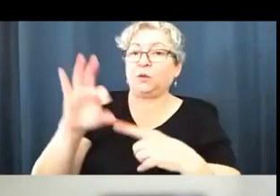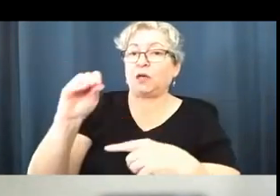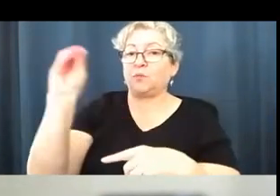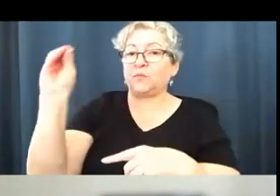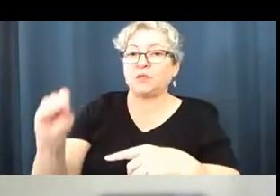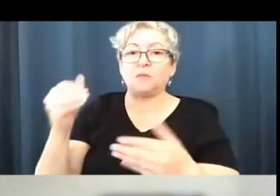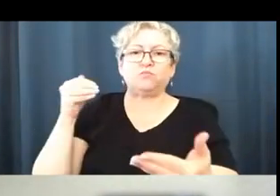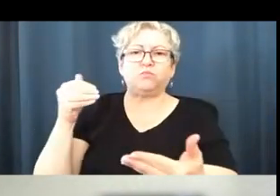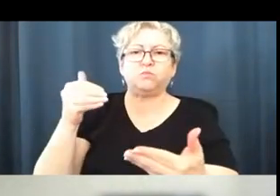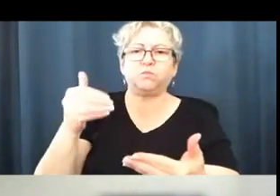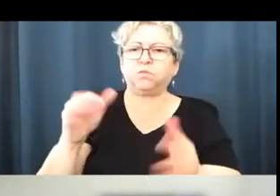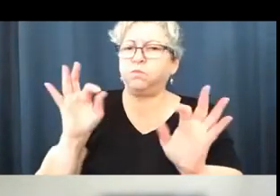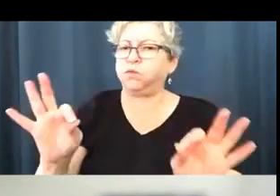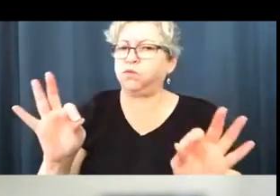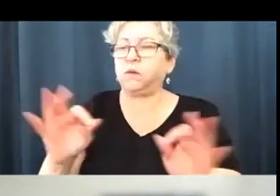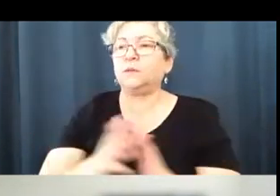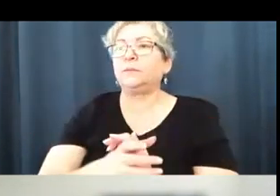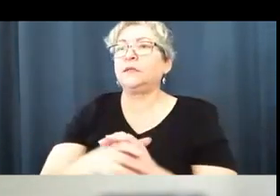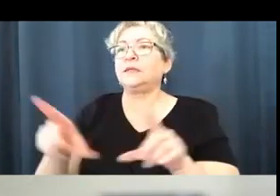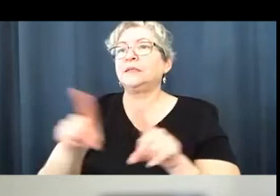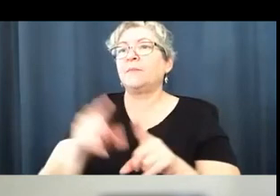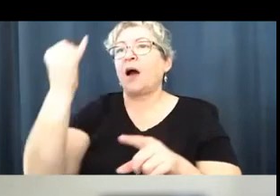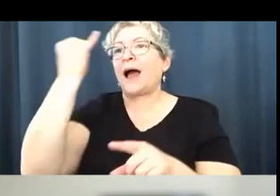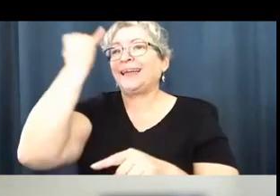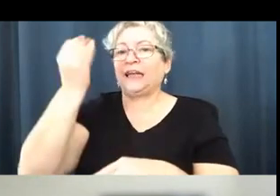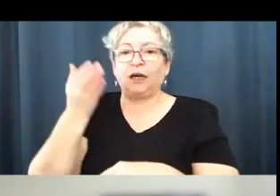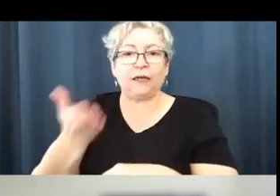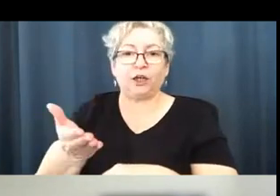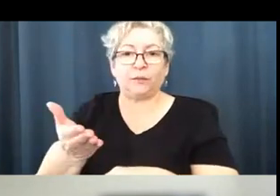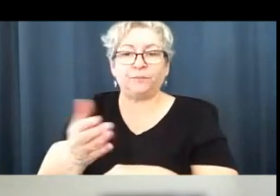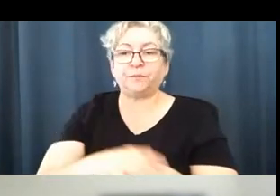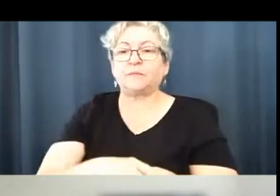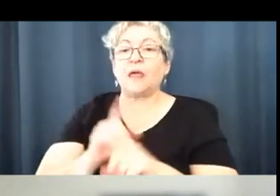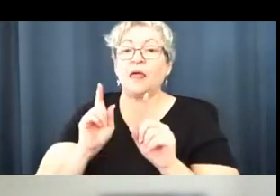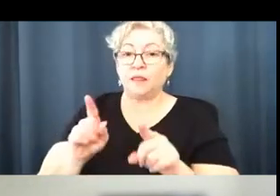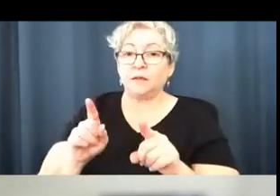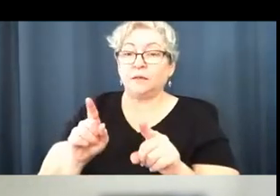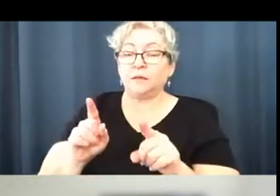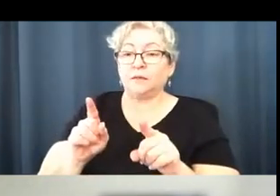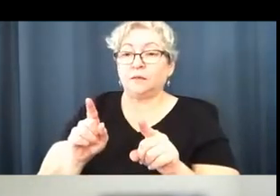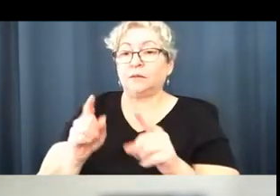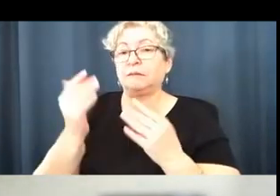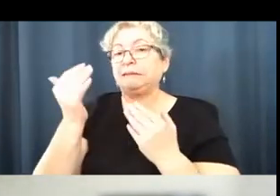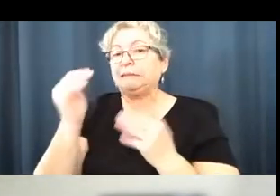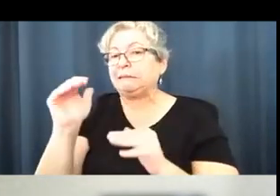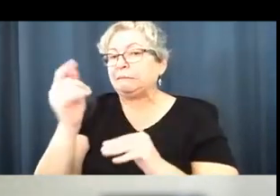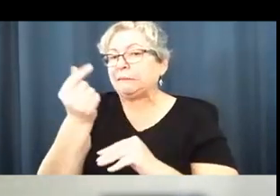So, same principle here. This does potentially limit a little bit of your options.